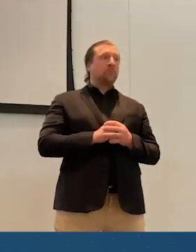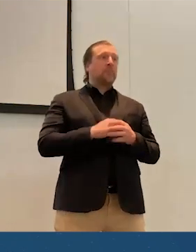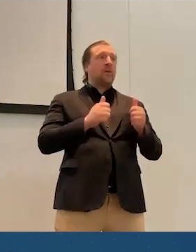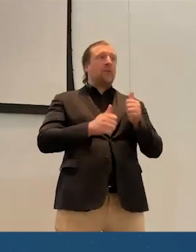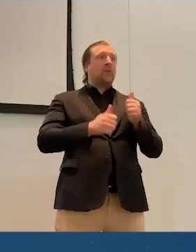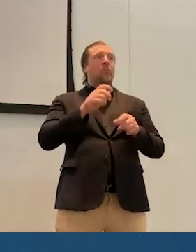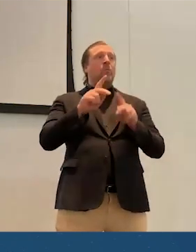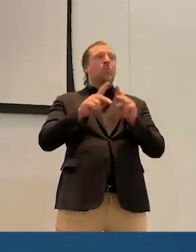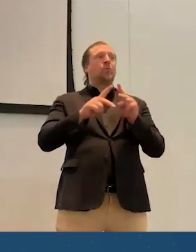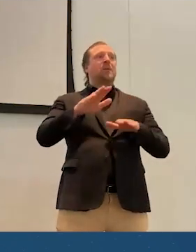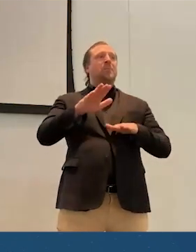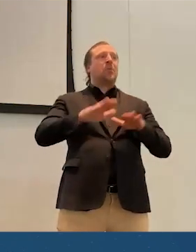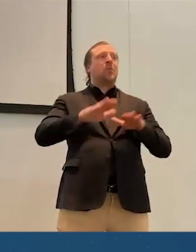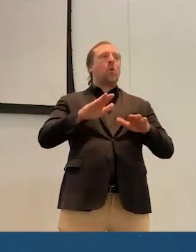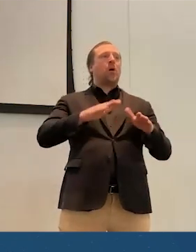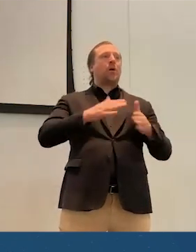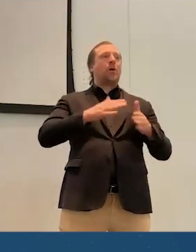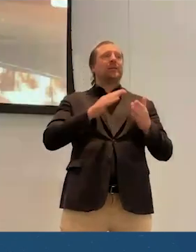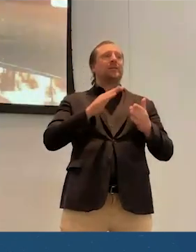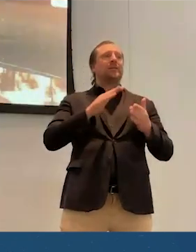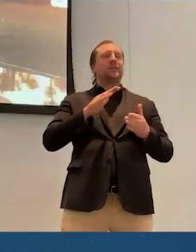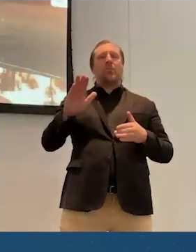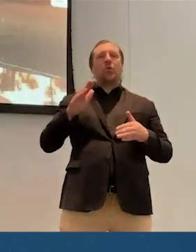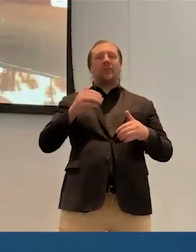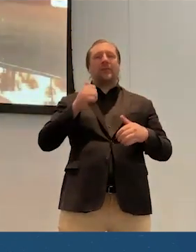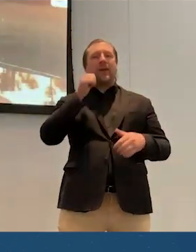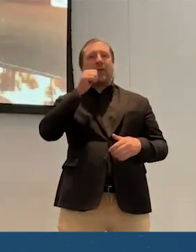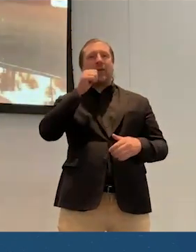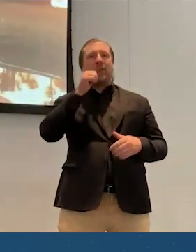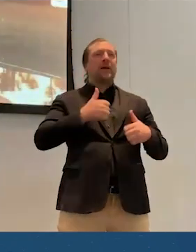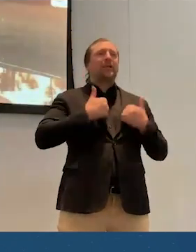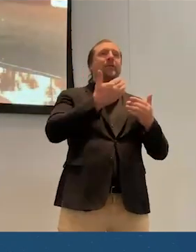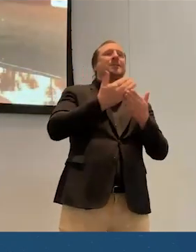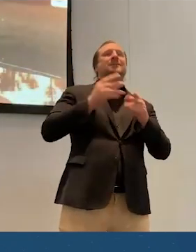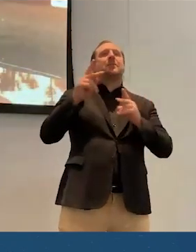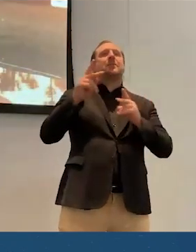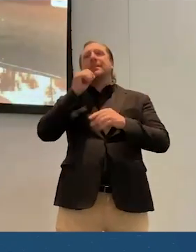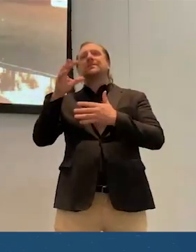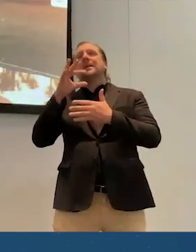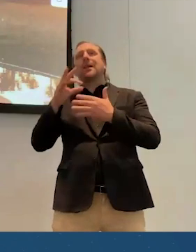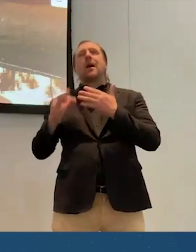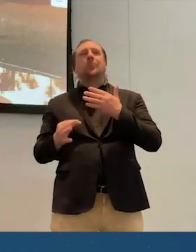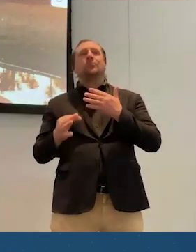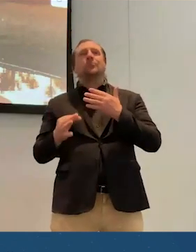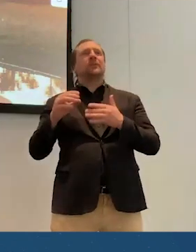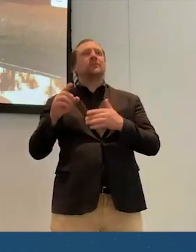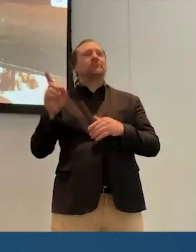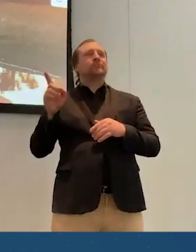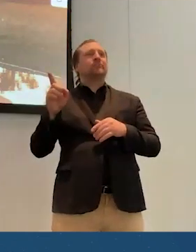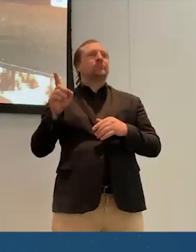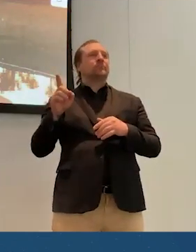but for some it's not an option. Virtual reality changes that, and not